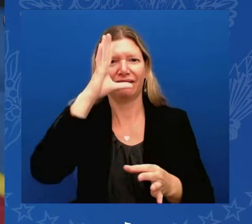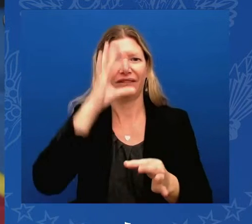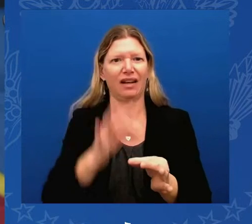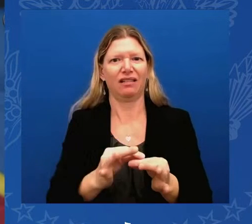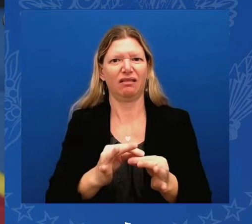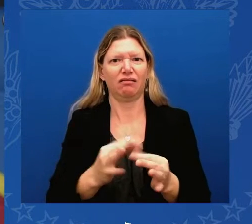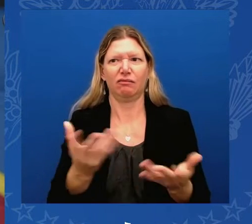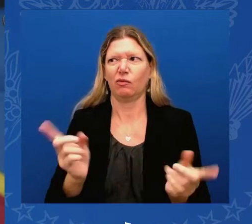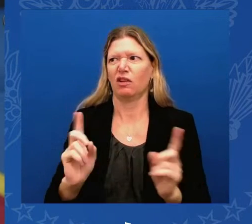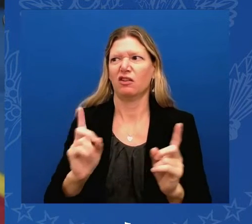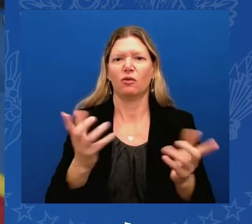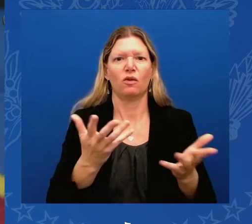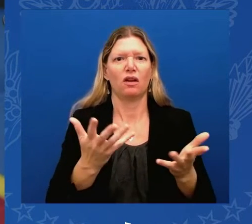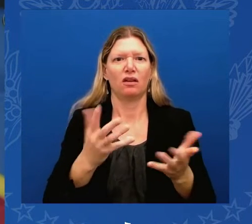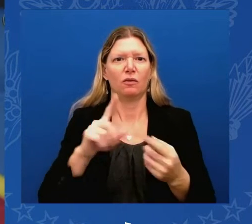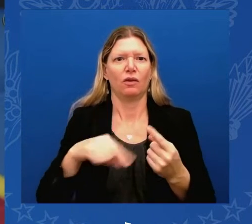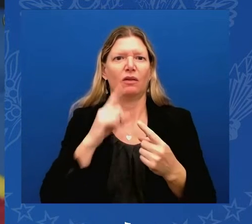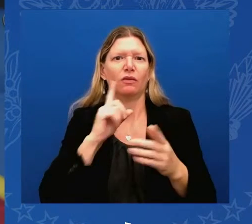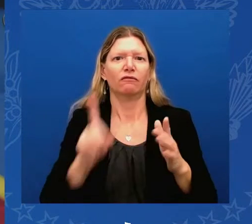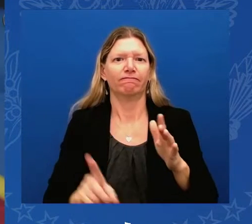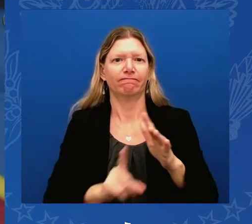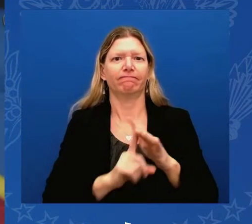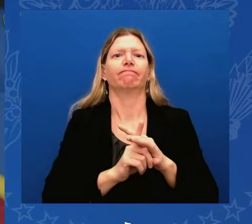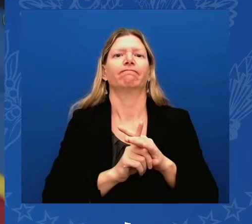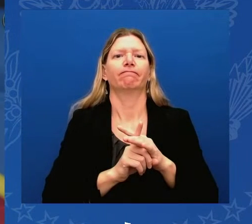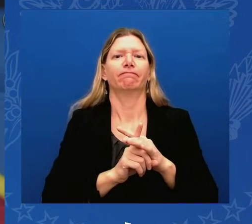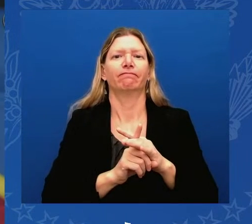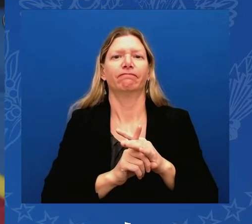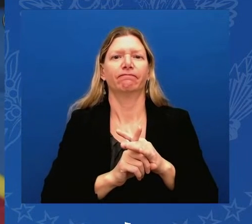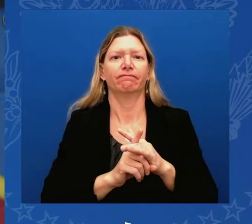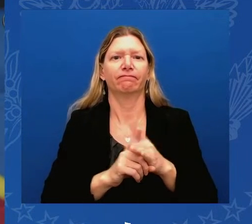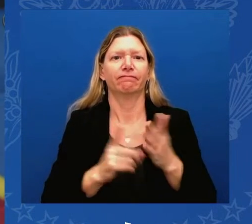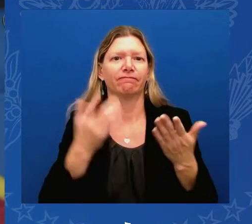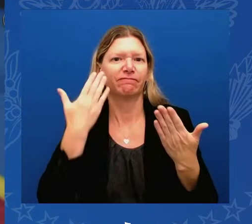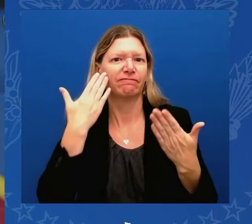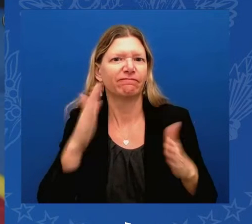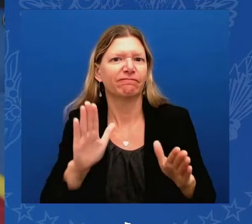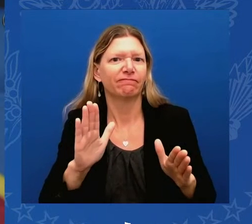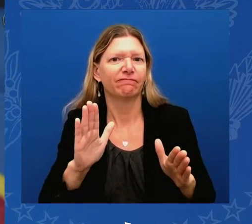When you've been a beneficiary of the compassion of your family, your friends, even strangers,